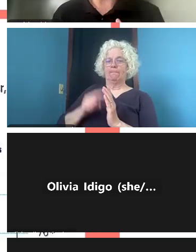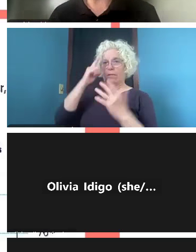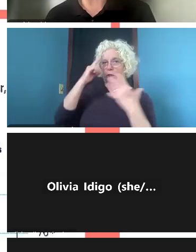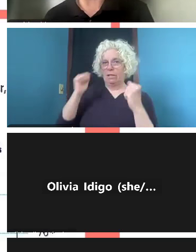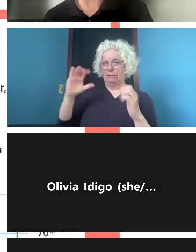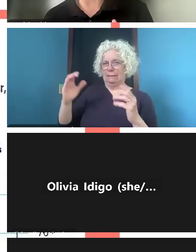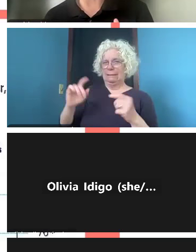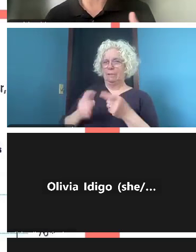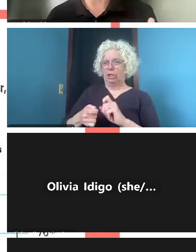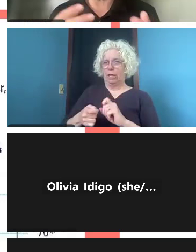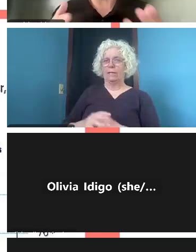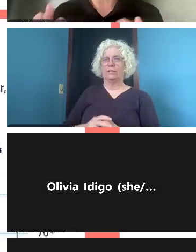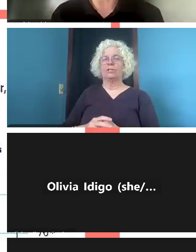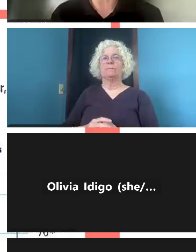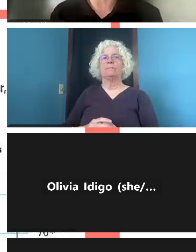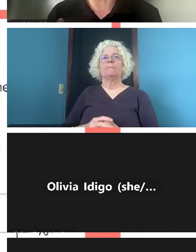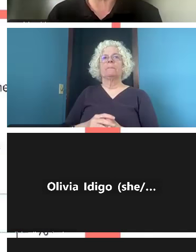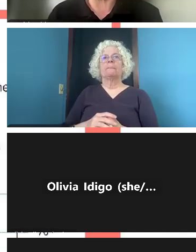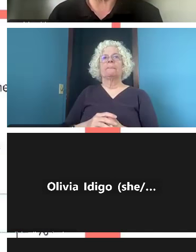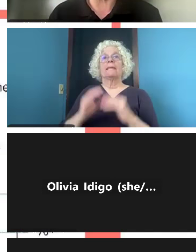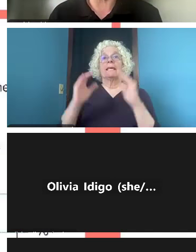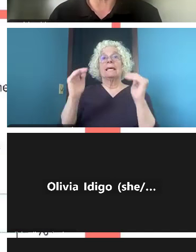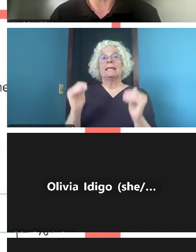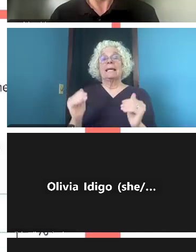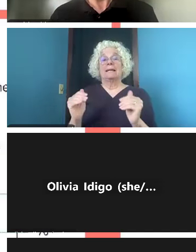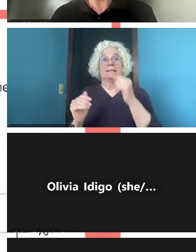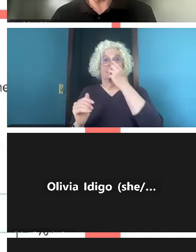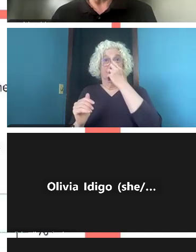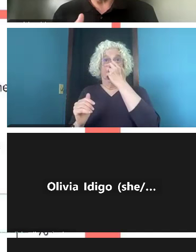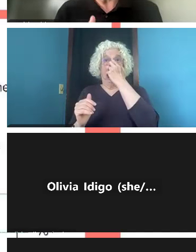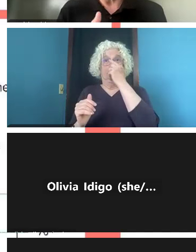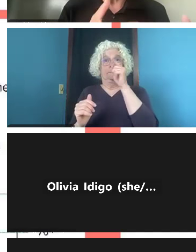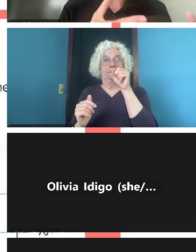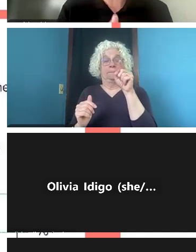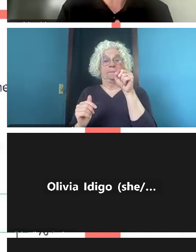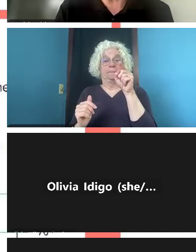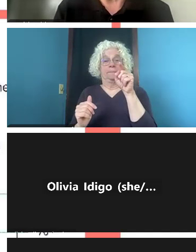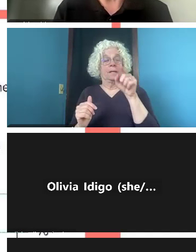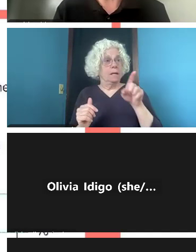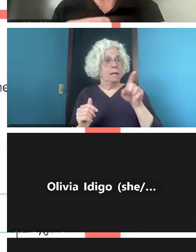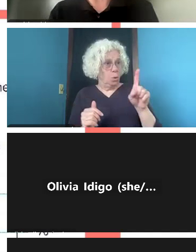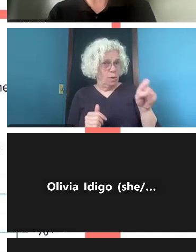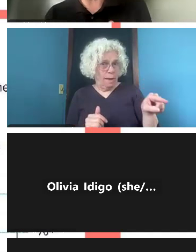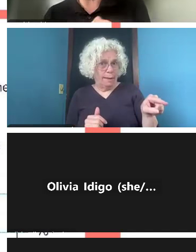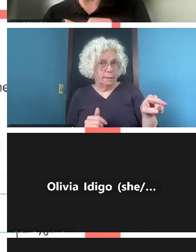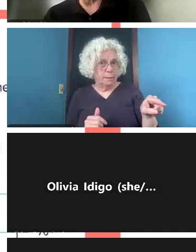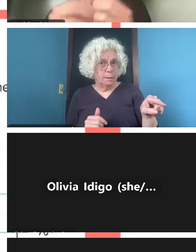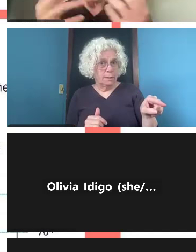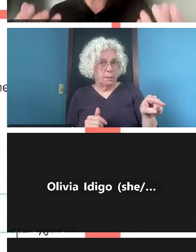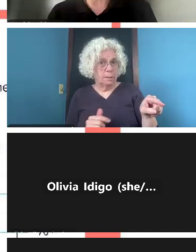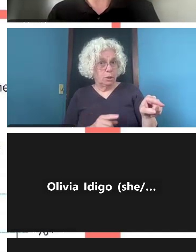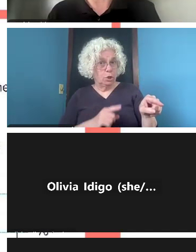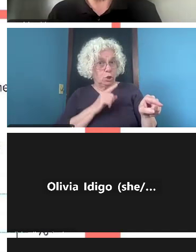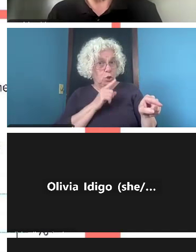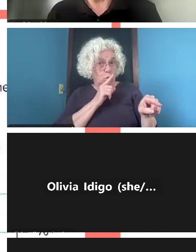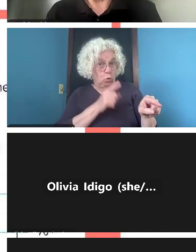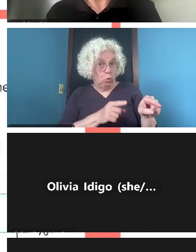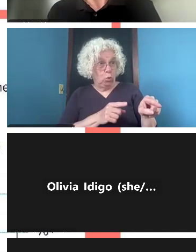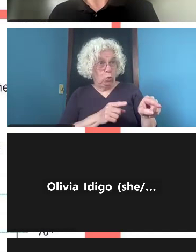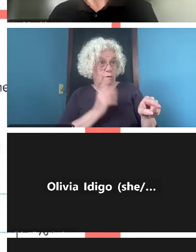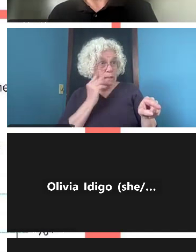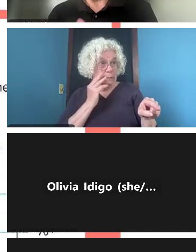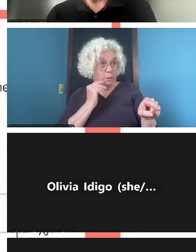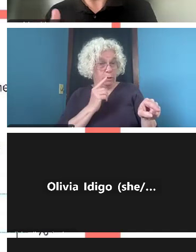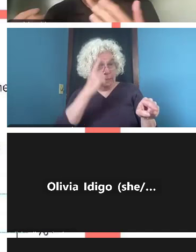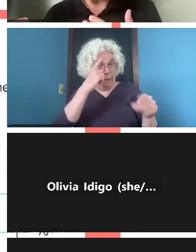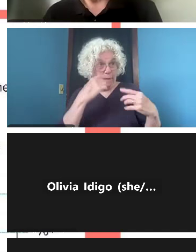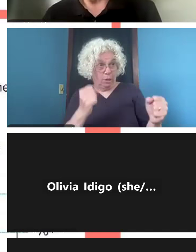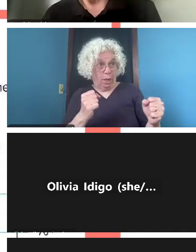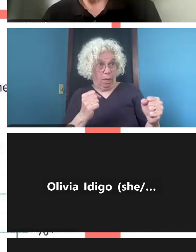And on the next slide, you're going to see this and a little bit differently in how we asked it, which is "Have you actually experienced a mental health struggle with your loved one?"